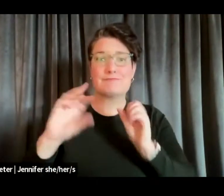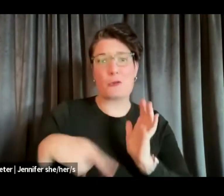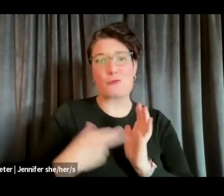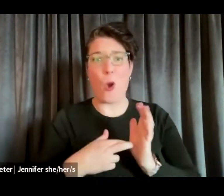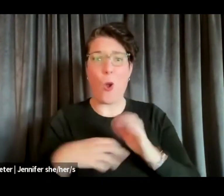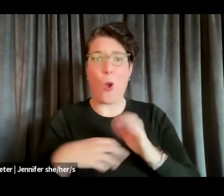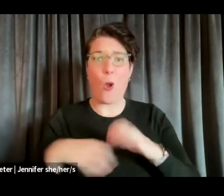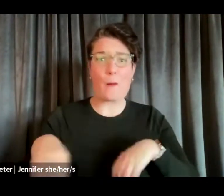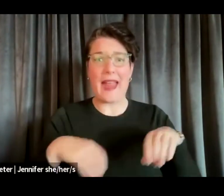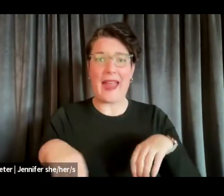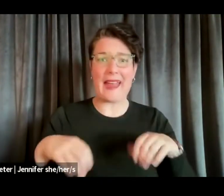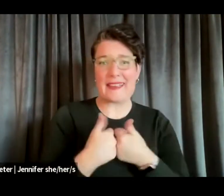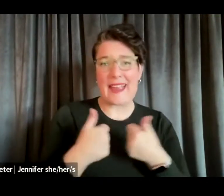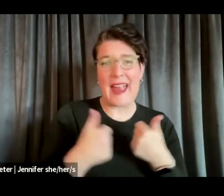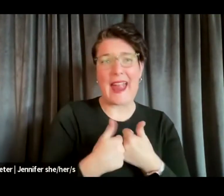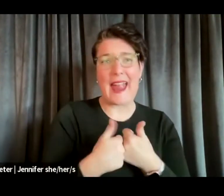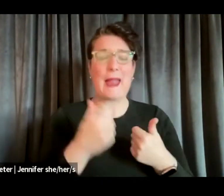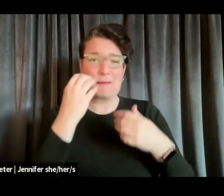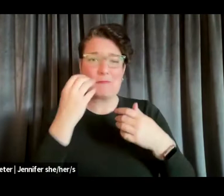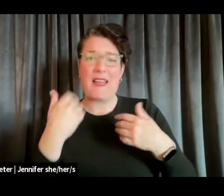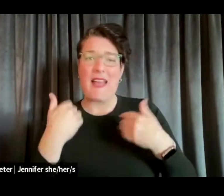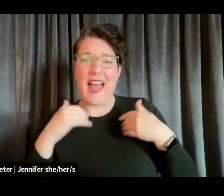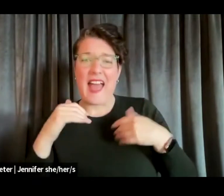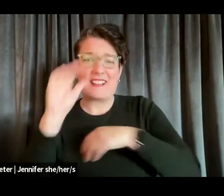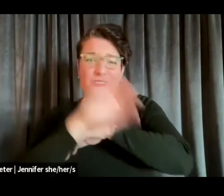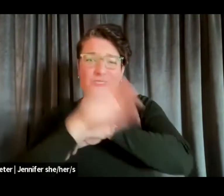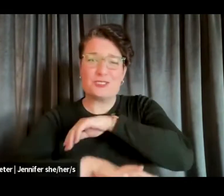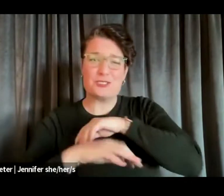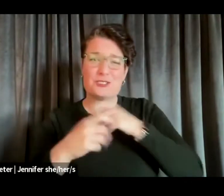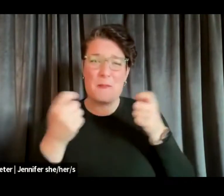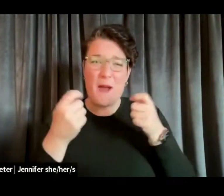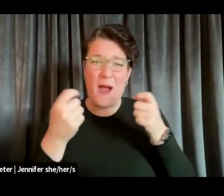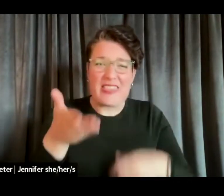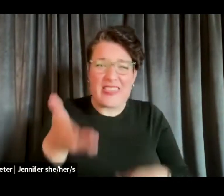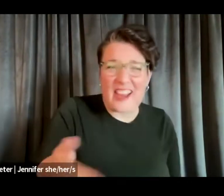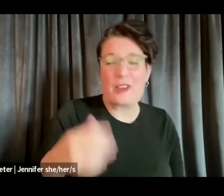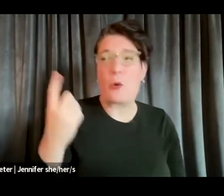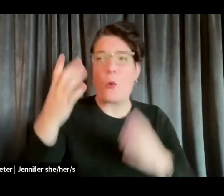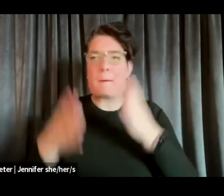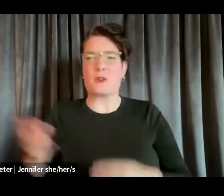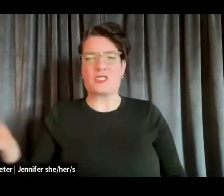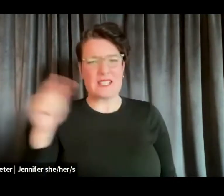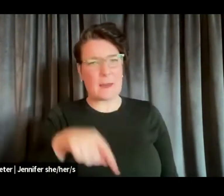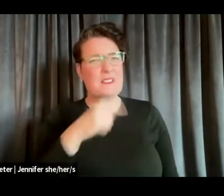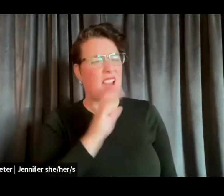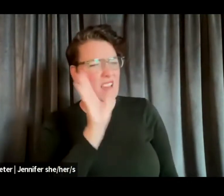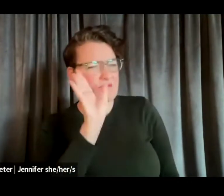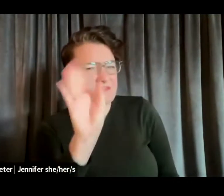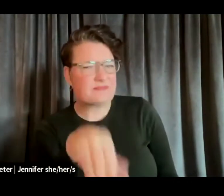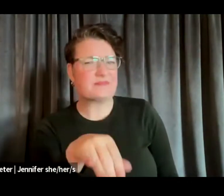We had Shabbat there and somebody came by and was like, oh, my grandfather built